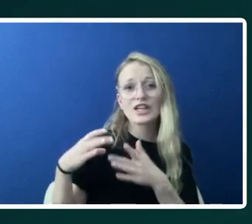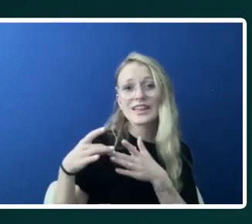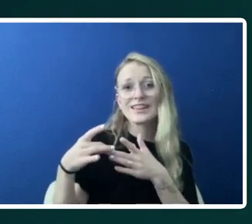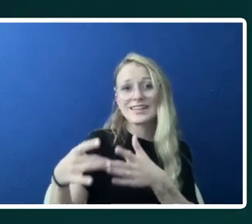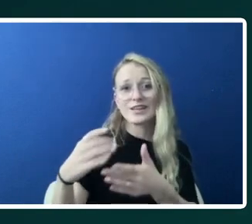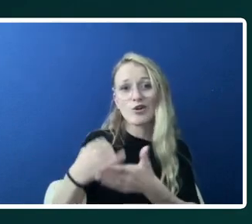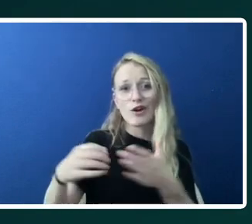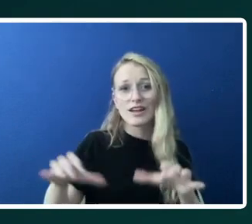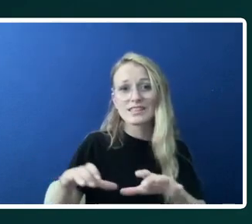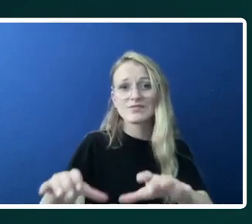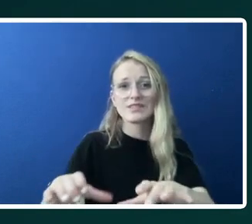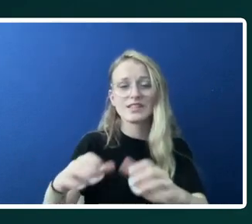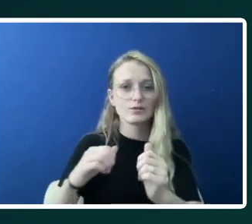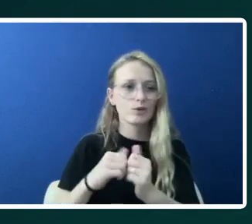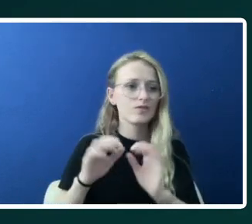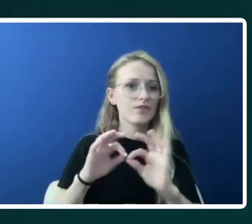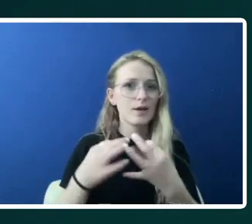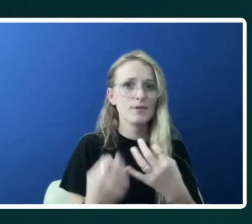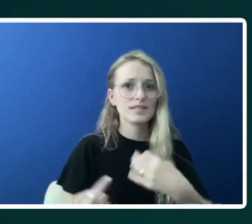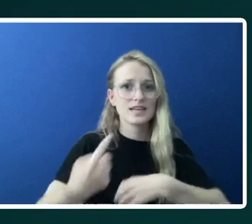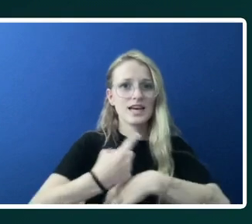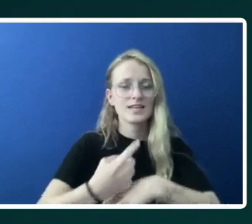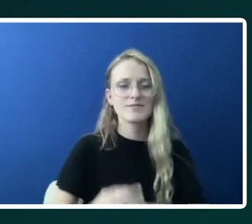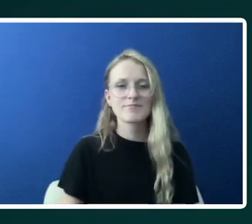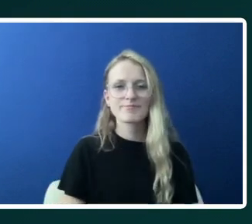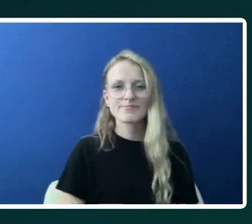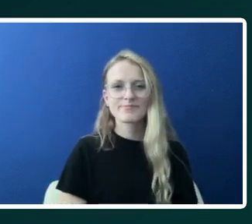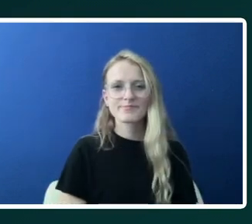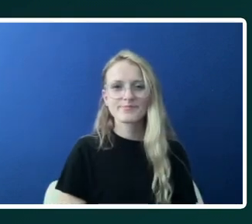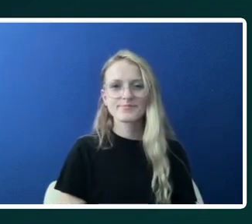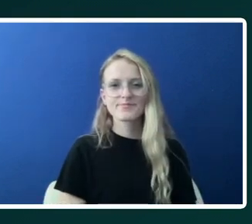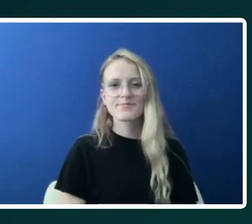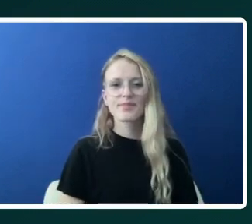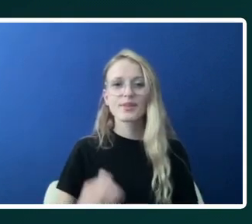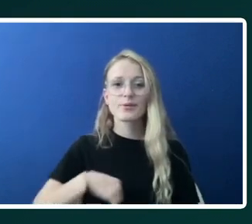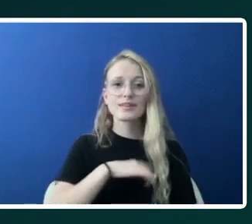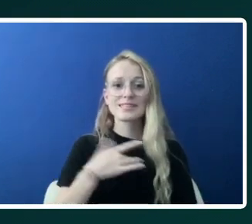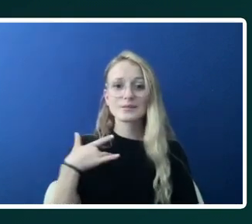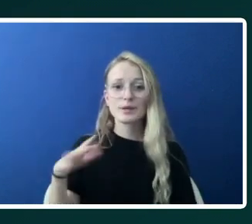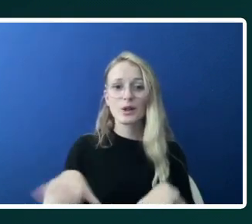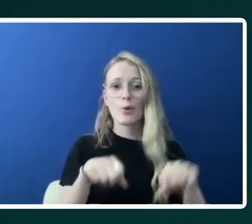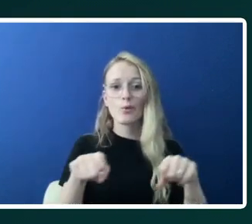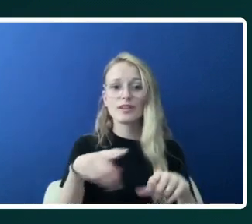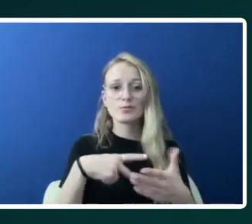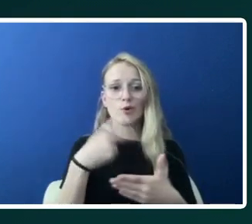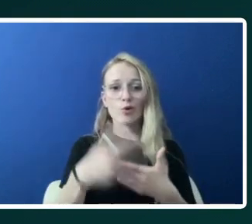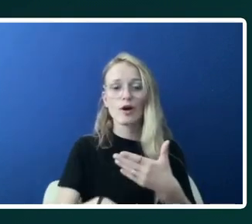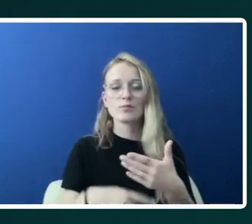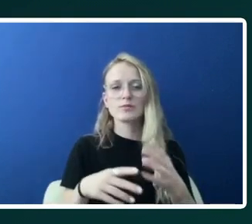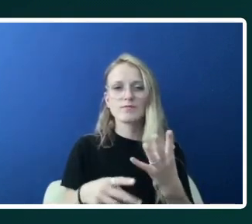a family day. We normally do these programs over four separate meetings. But of course,